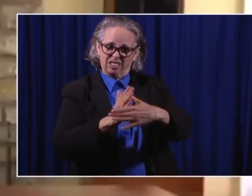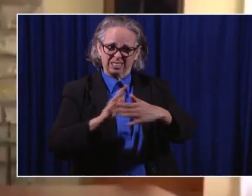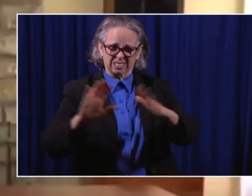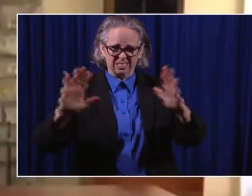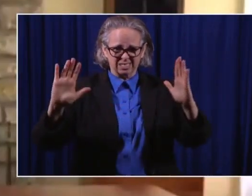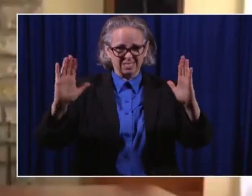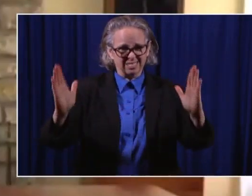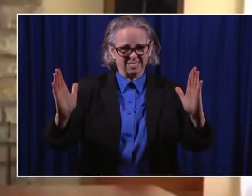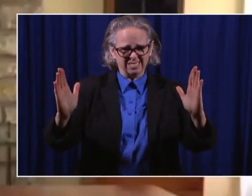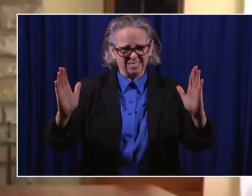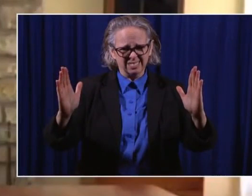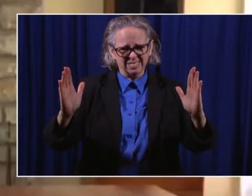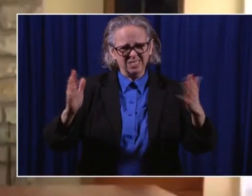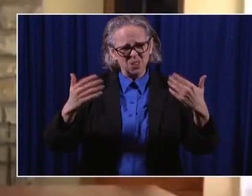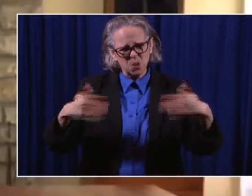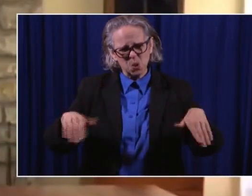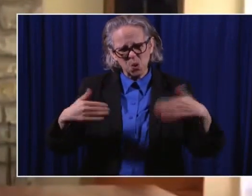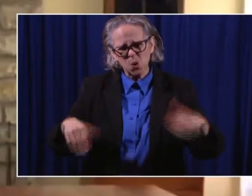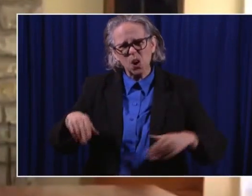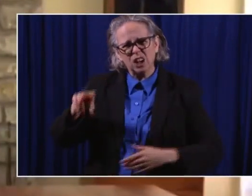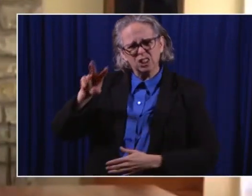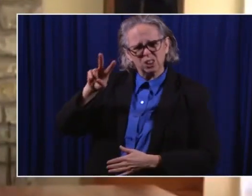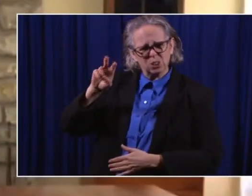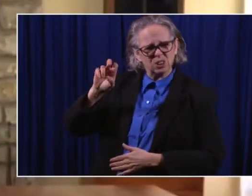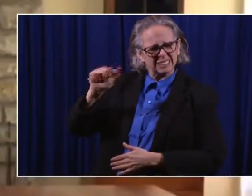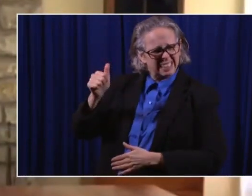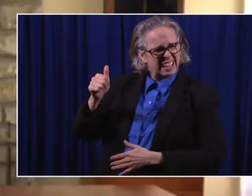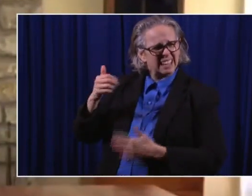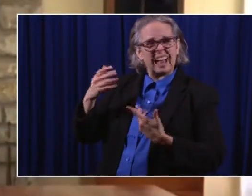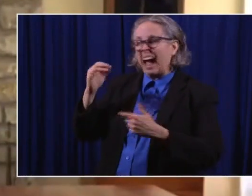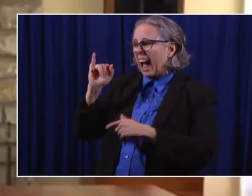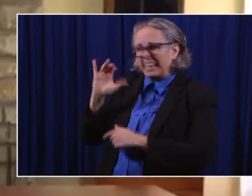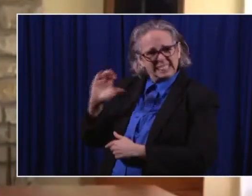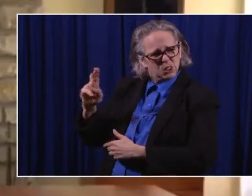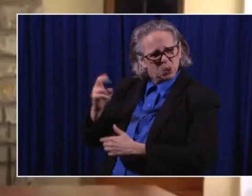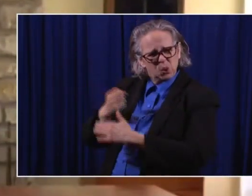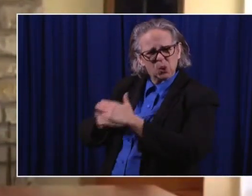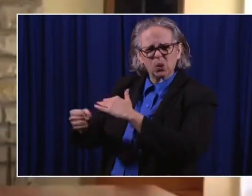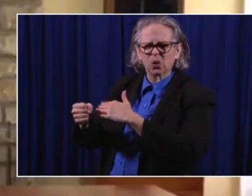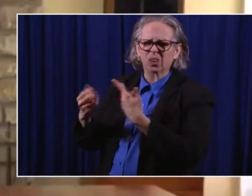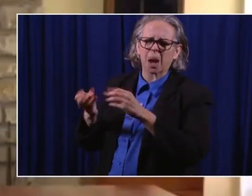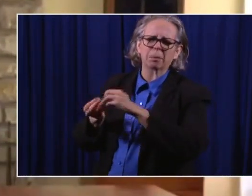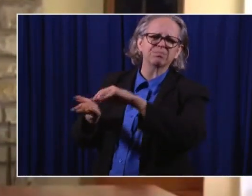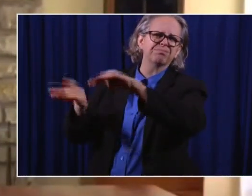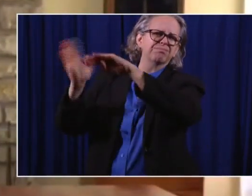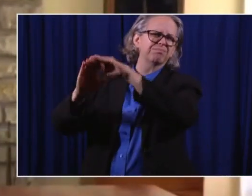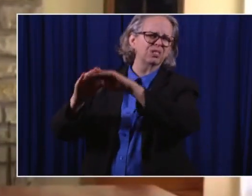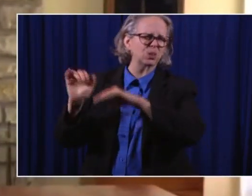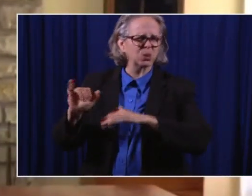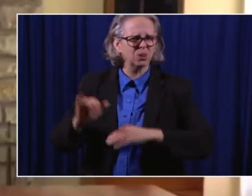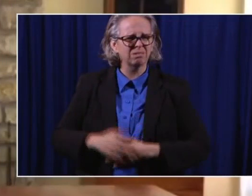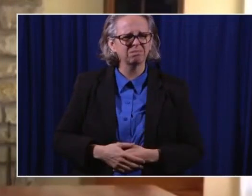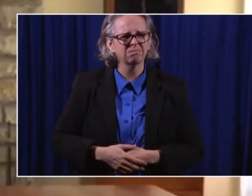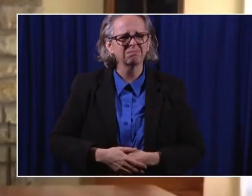BETWEEN ONE THE AVERAGE IS --. ICU ADMISSIONS IS UP AS WELL.